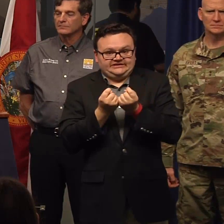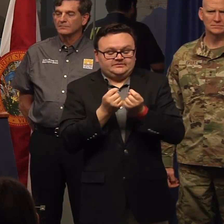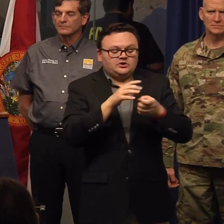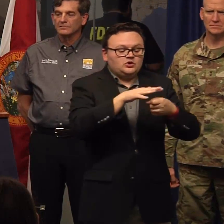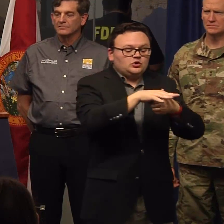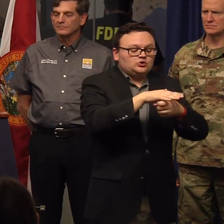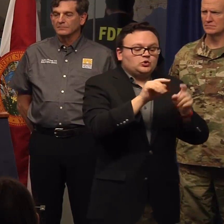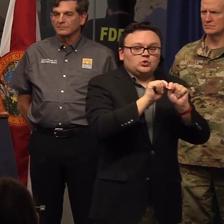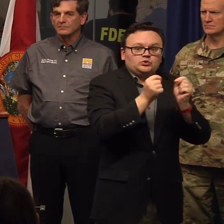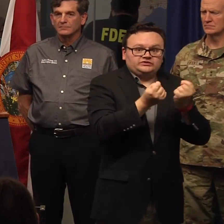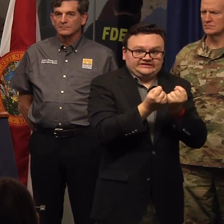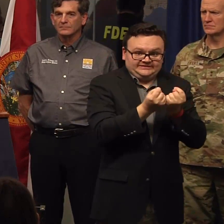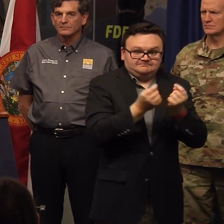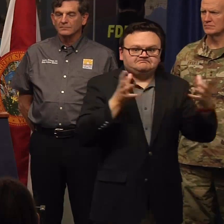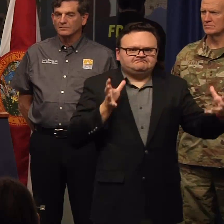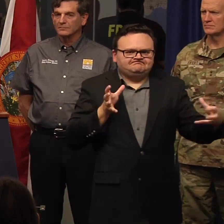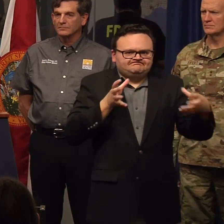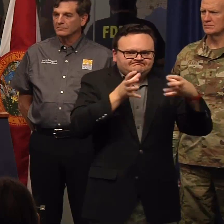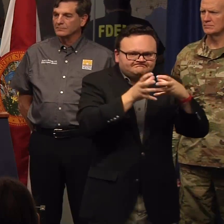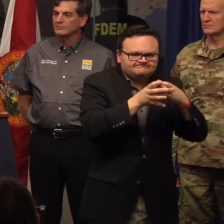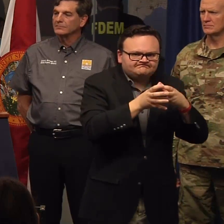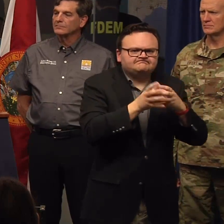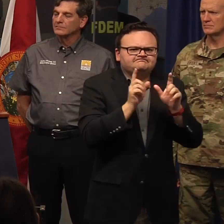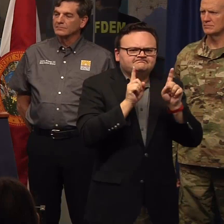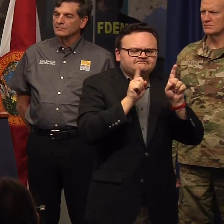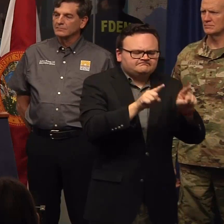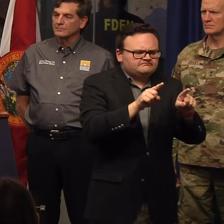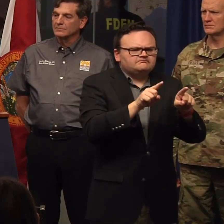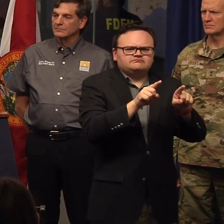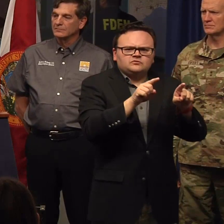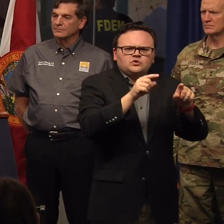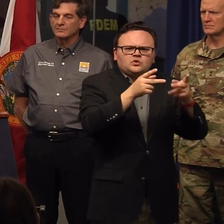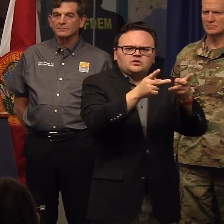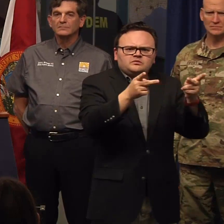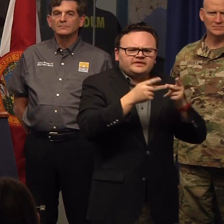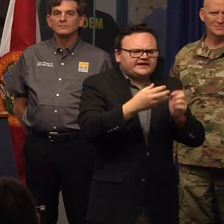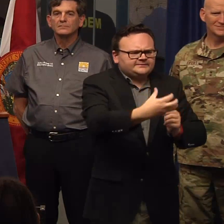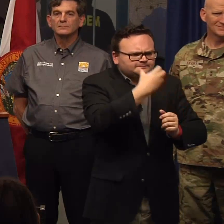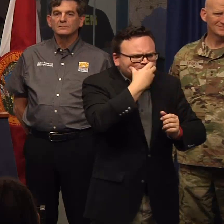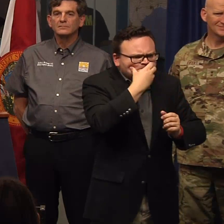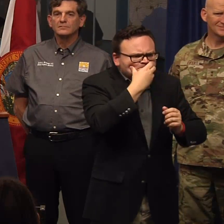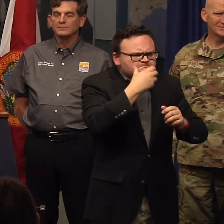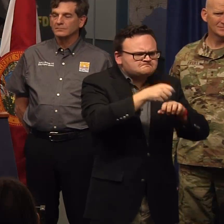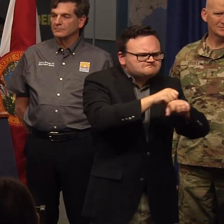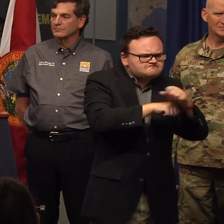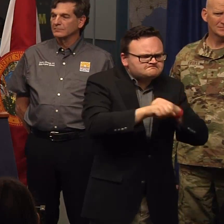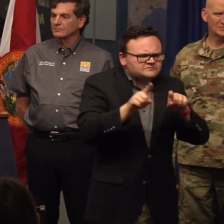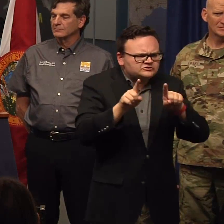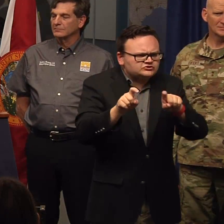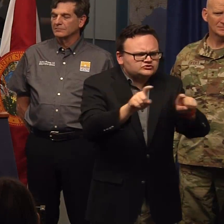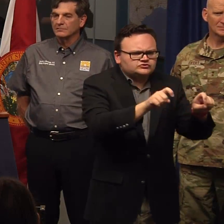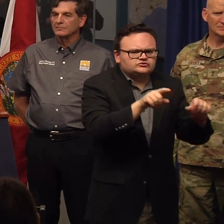THAT IS JUST TO DEMONSTRATE THAT WE ARE GOING ON SITE WITH